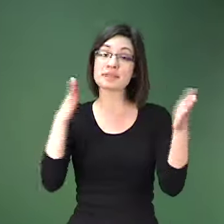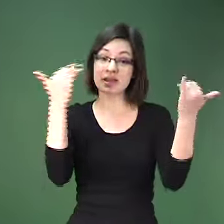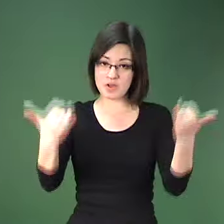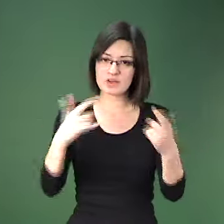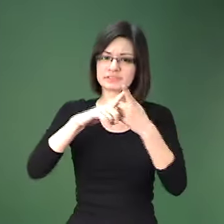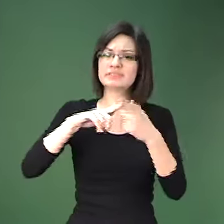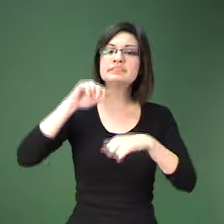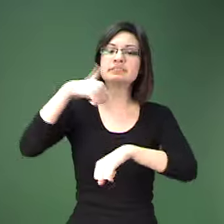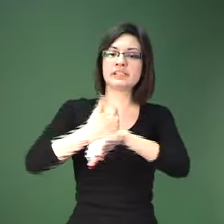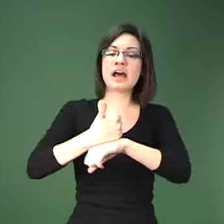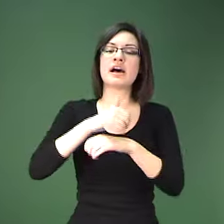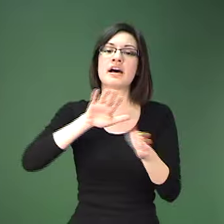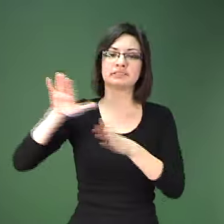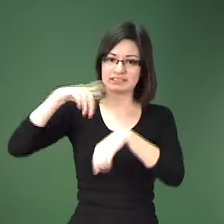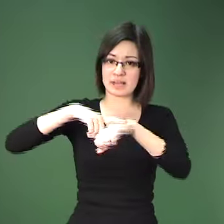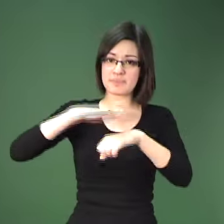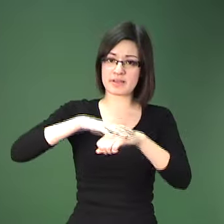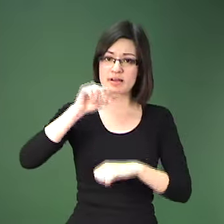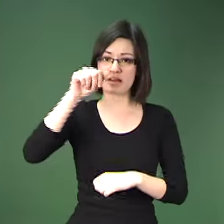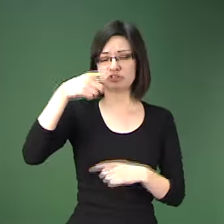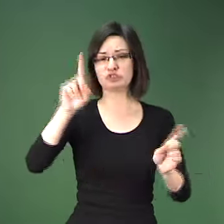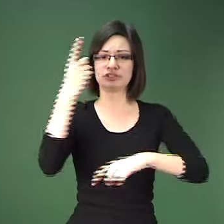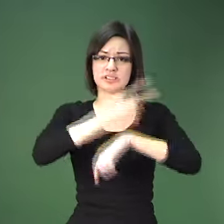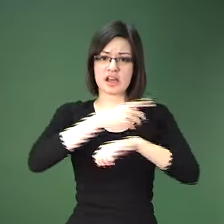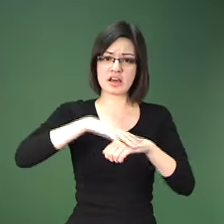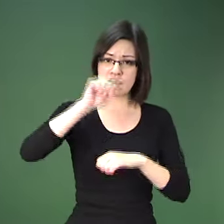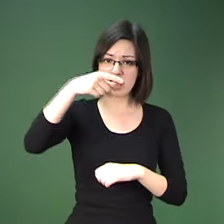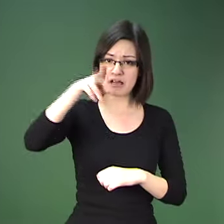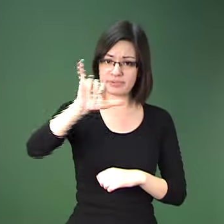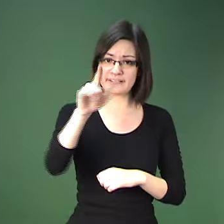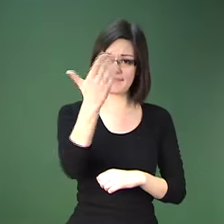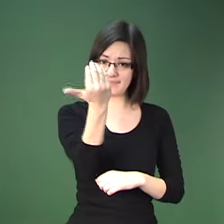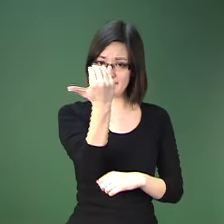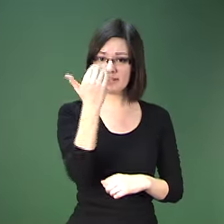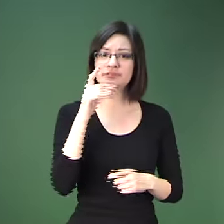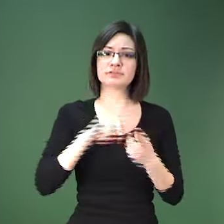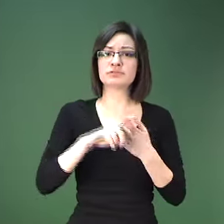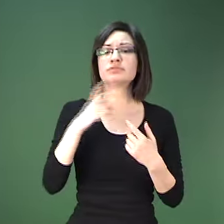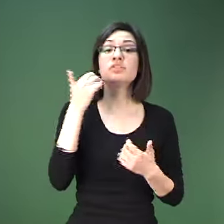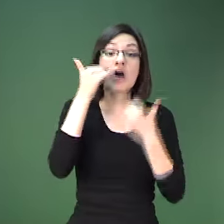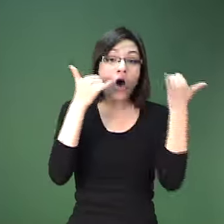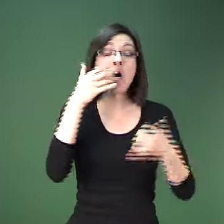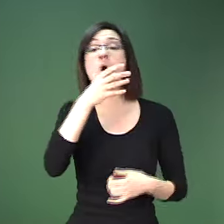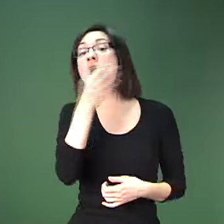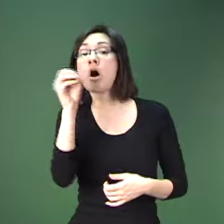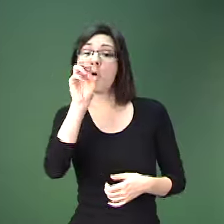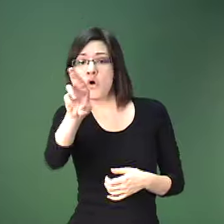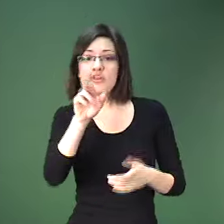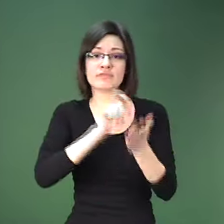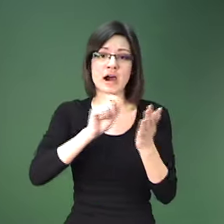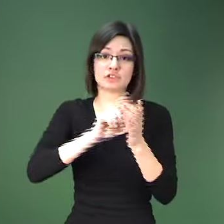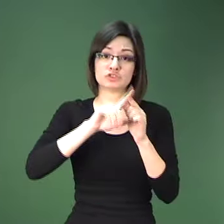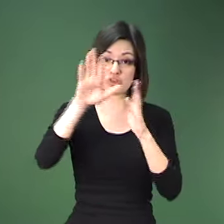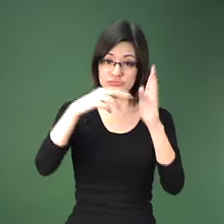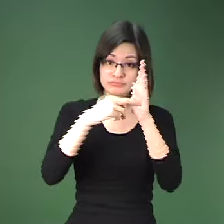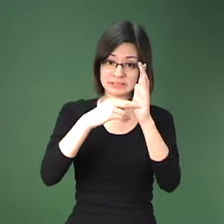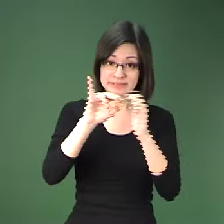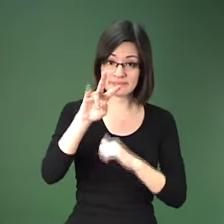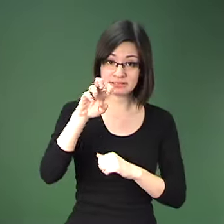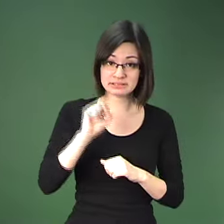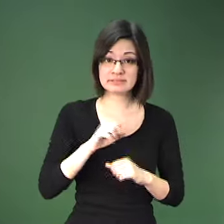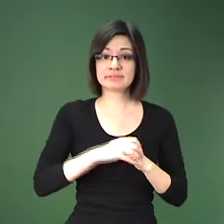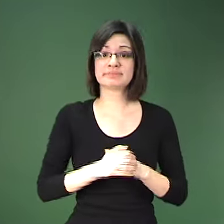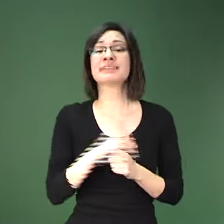Plan now to set aside time during the day on April 15th to call and/or write to your Representative.